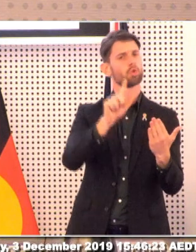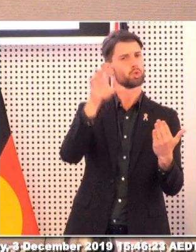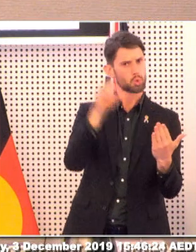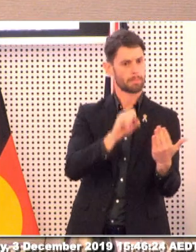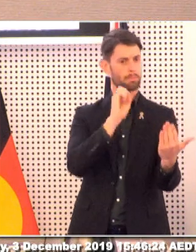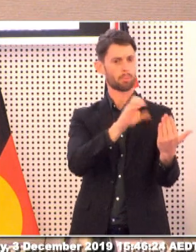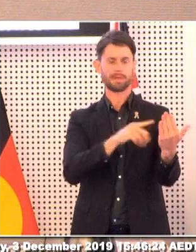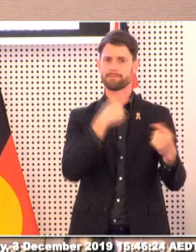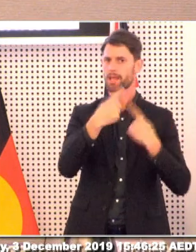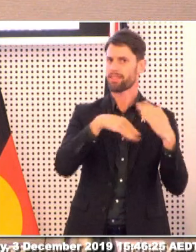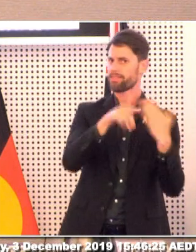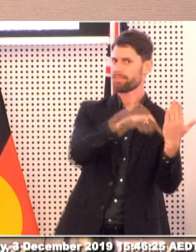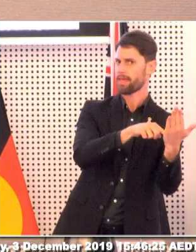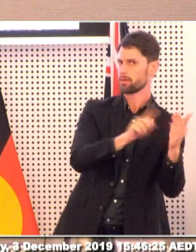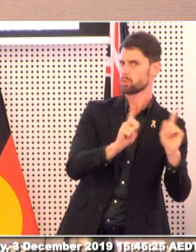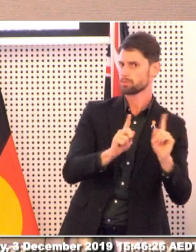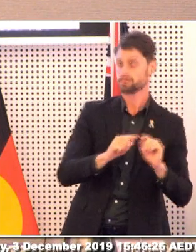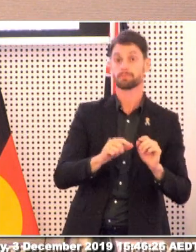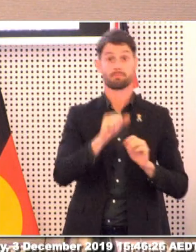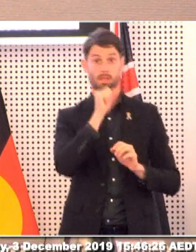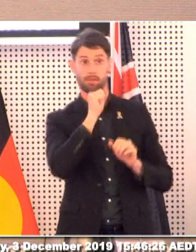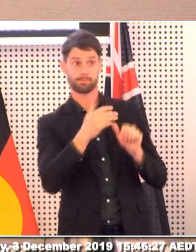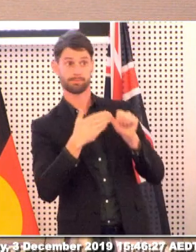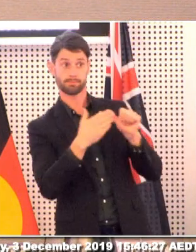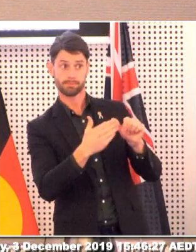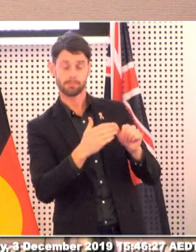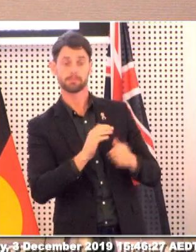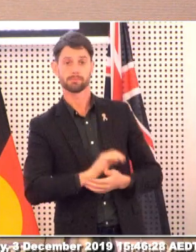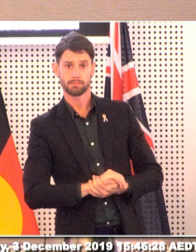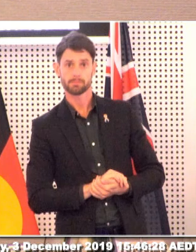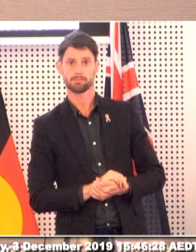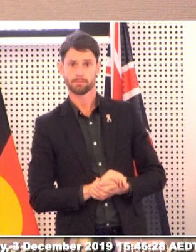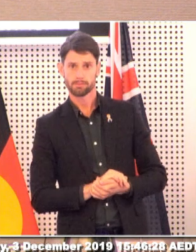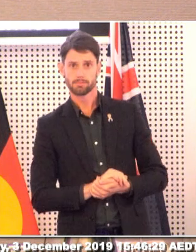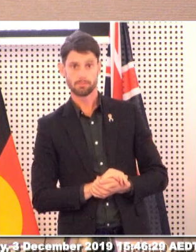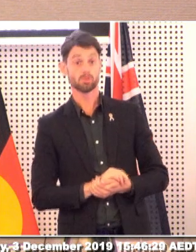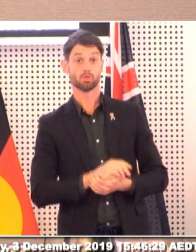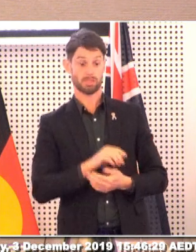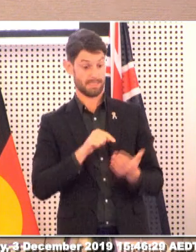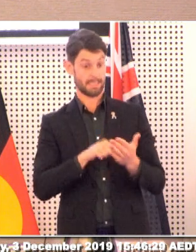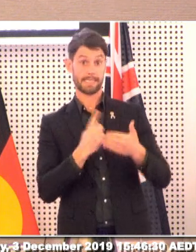anything that caused or – I’m